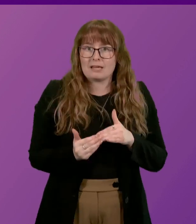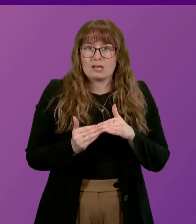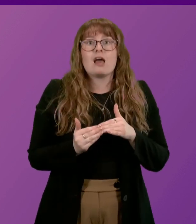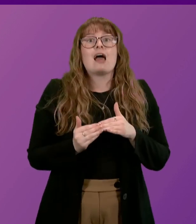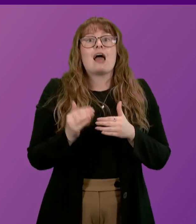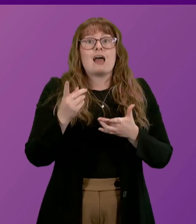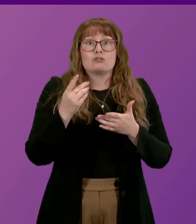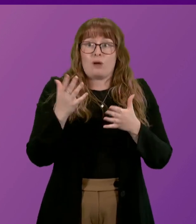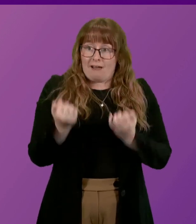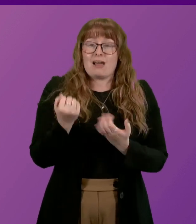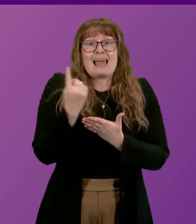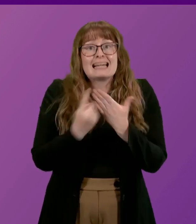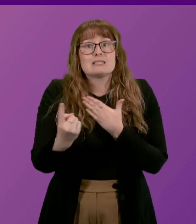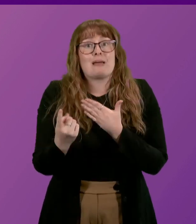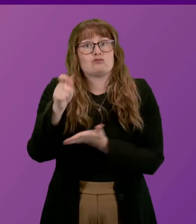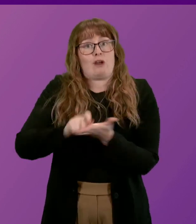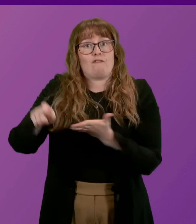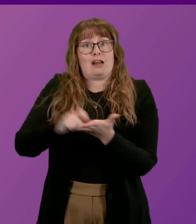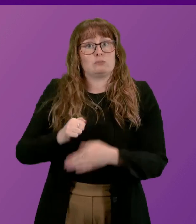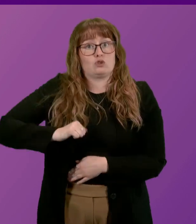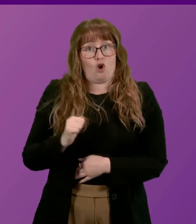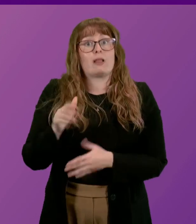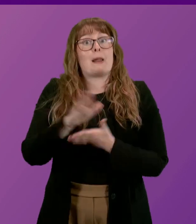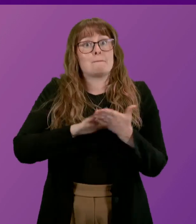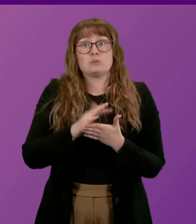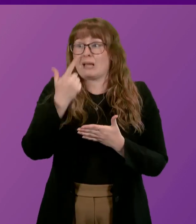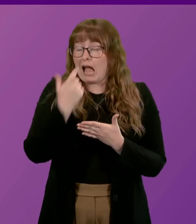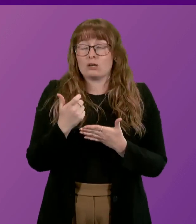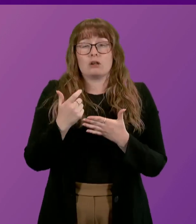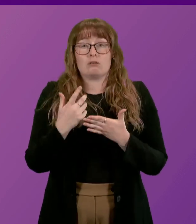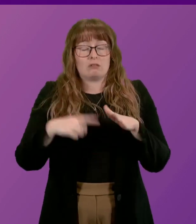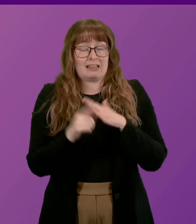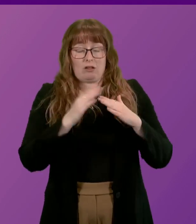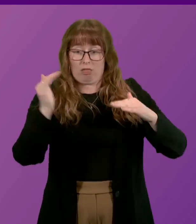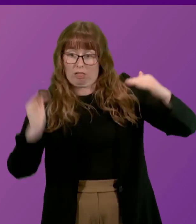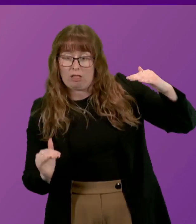an independence referendum for Scotland, so that we can get out of this unequal union?